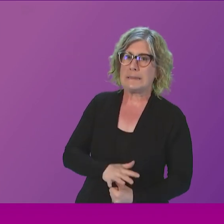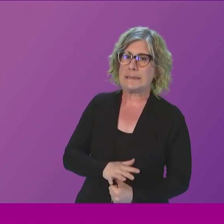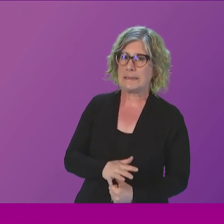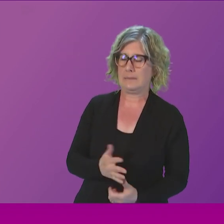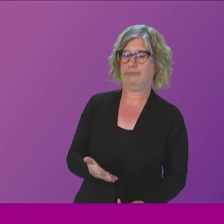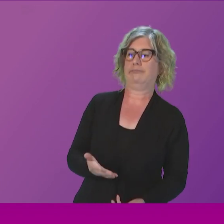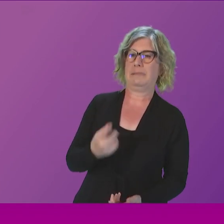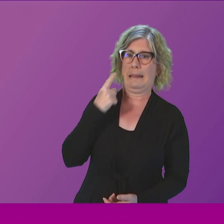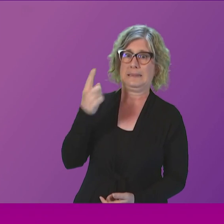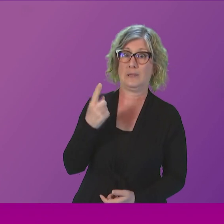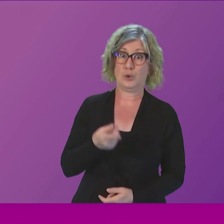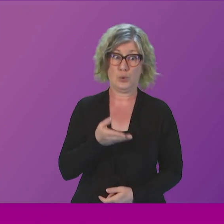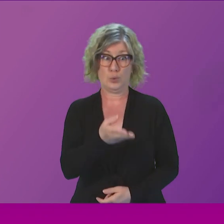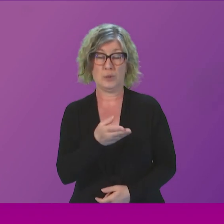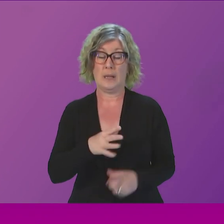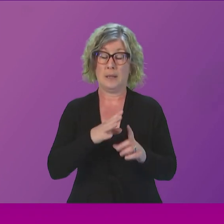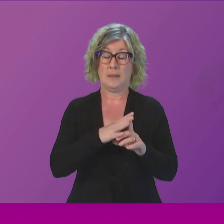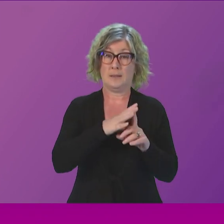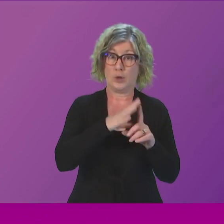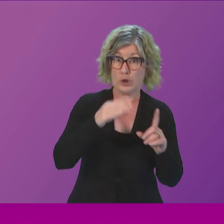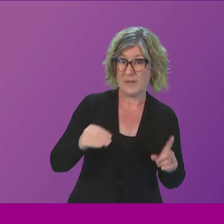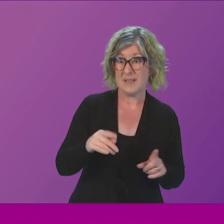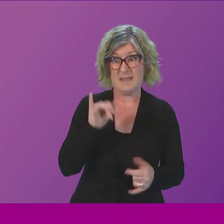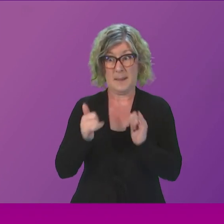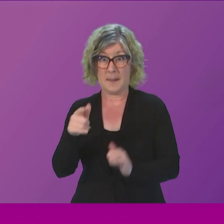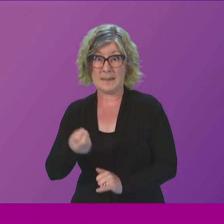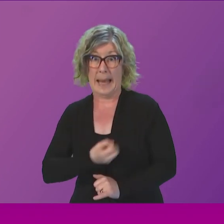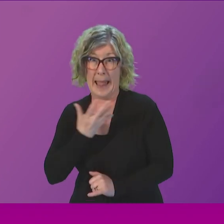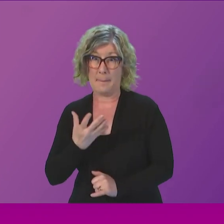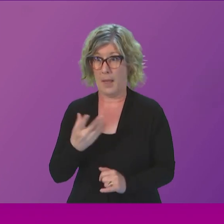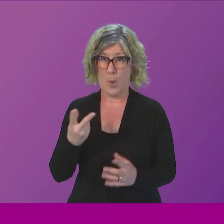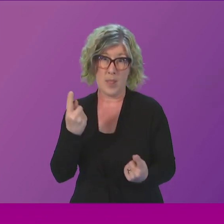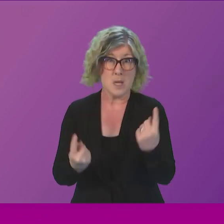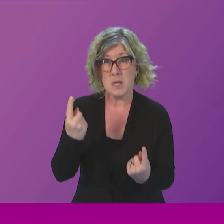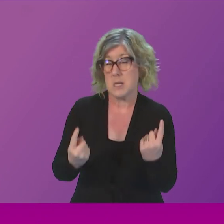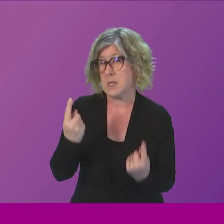Party and, I am afraid, the UK Labour Party compete in a race to the bottom when it comes to migration.